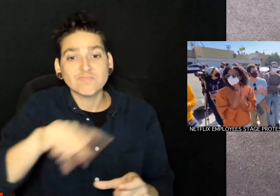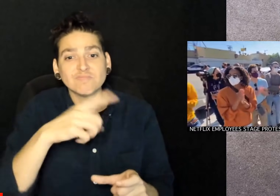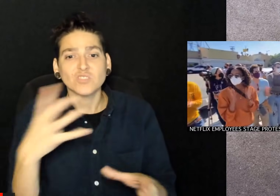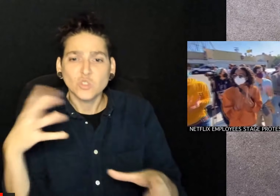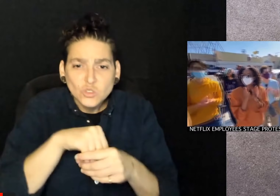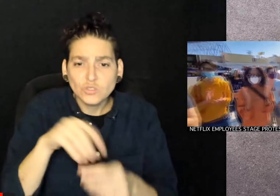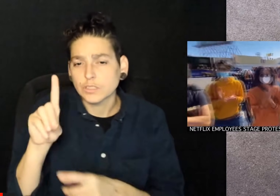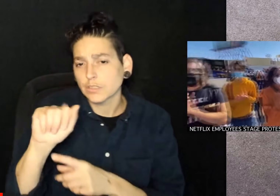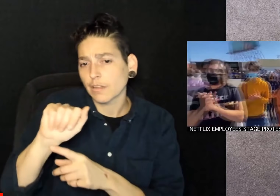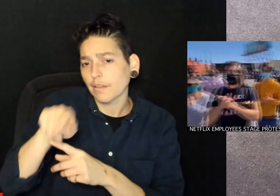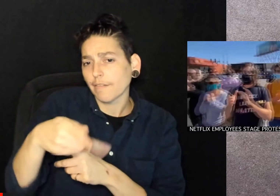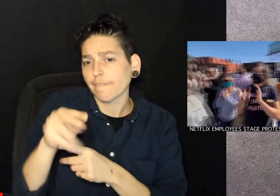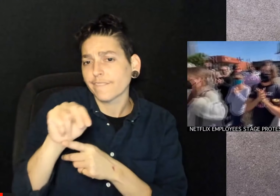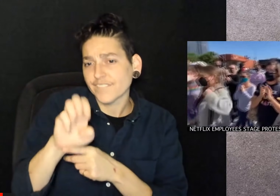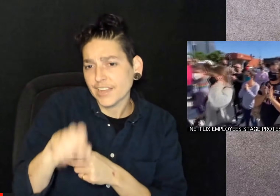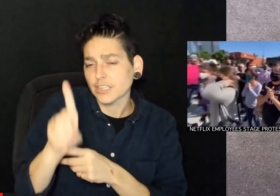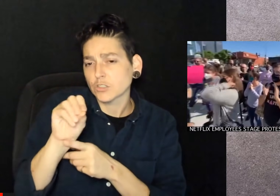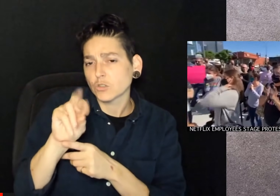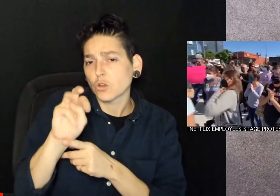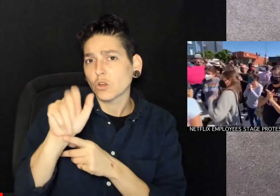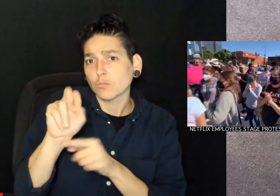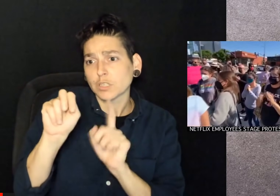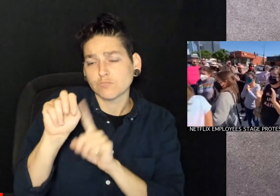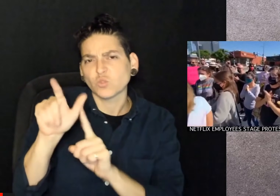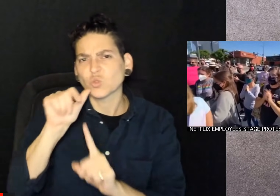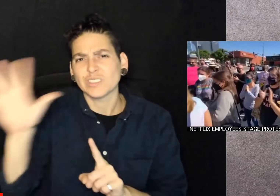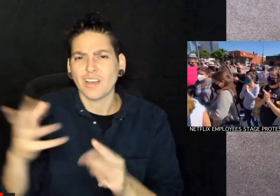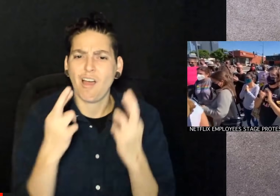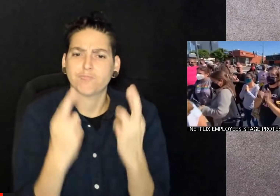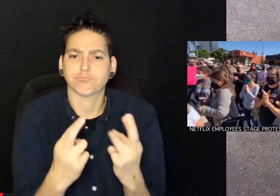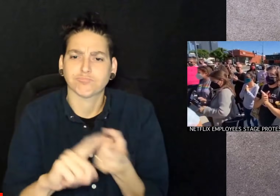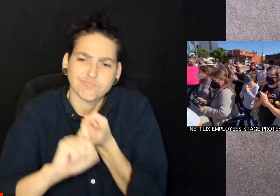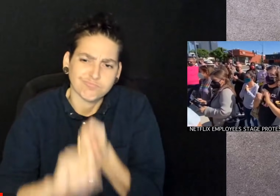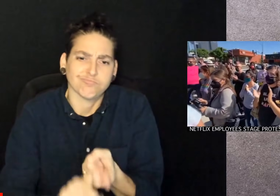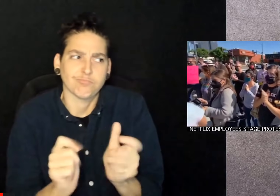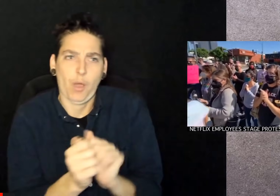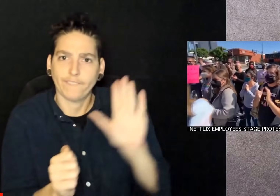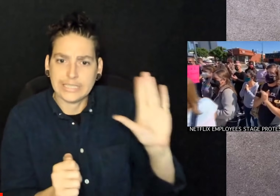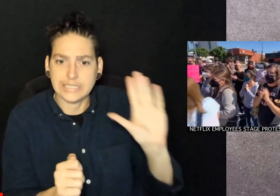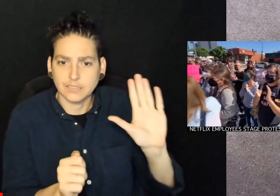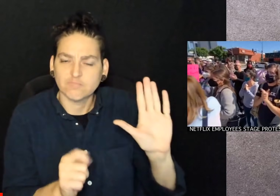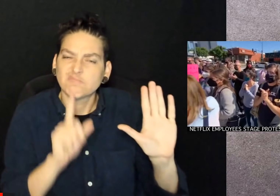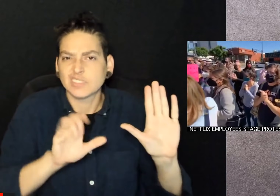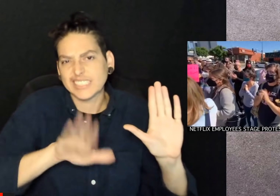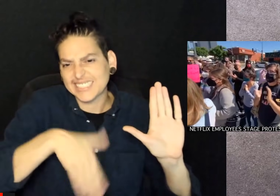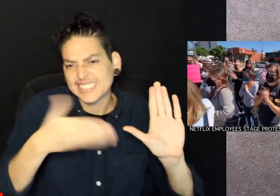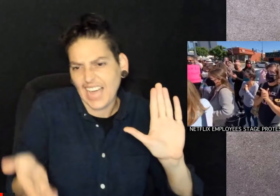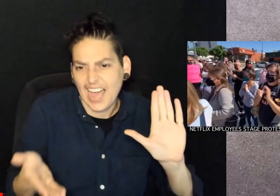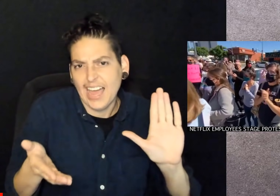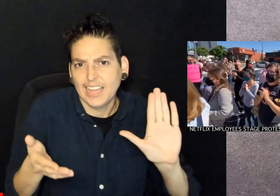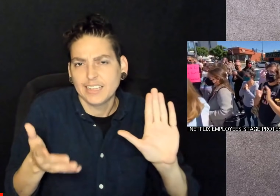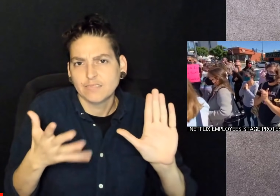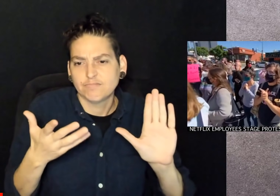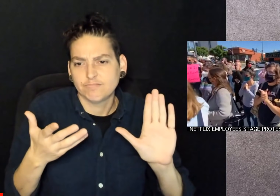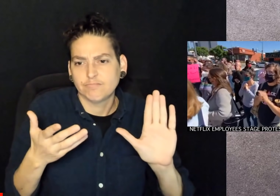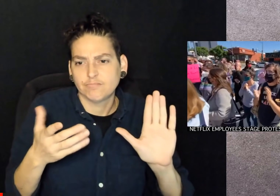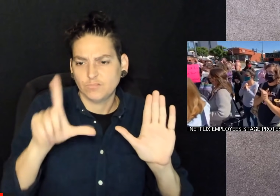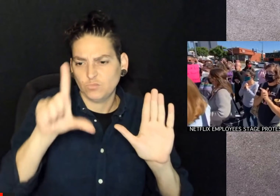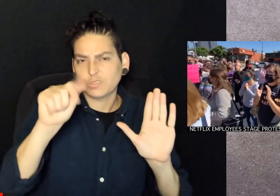about transgender people including Daphne Dorman who he says was a friend of his who